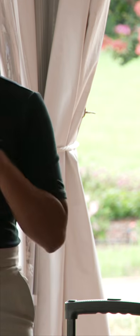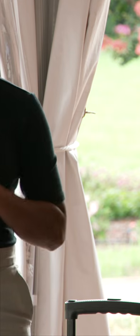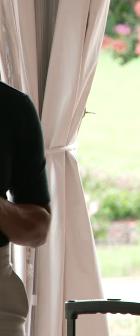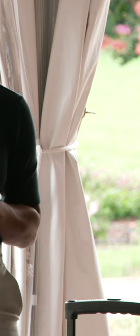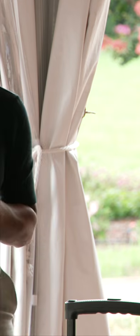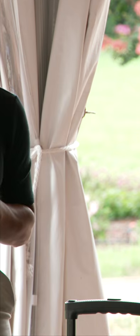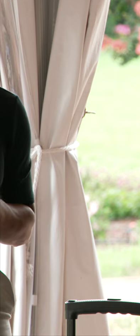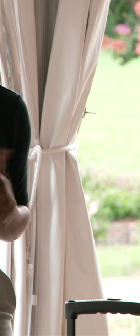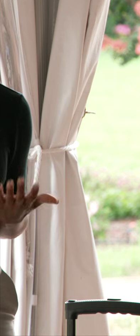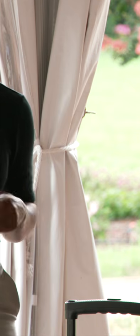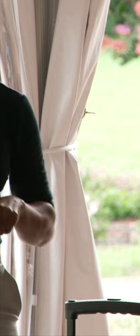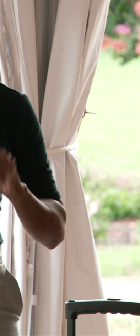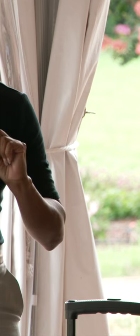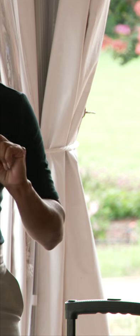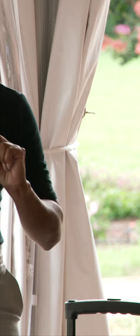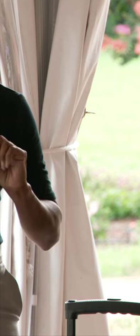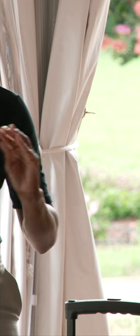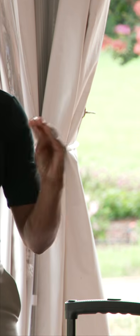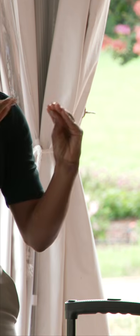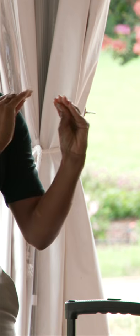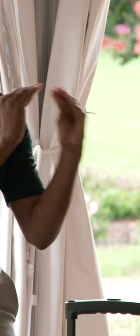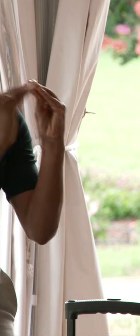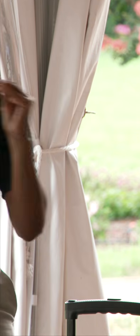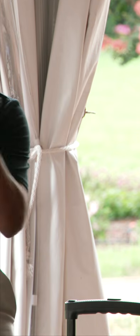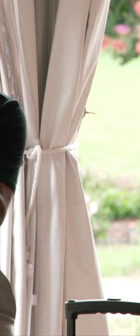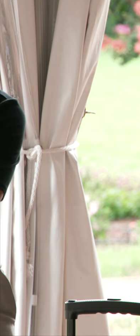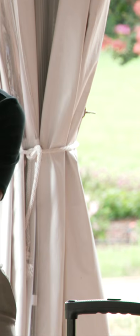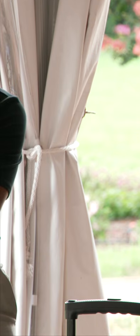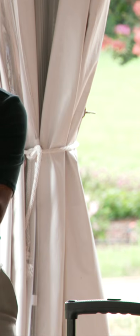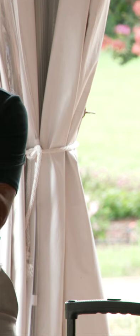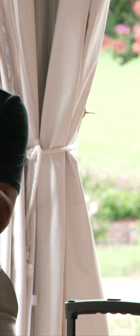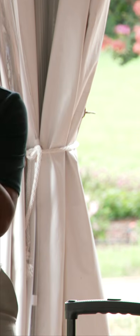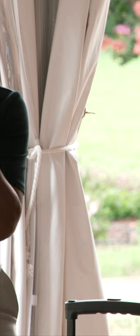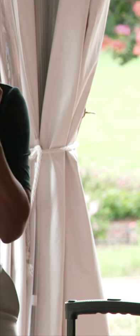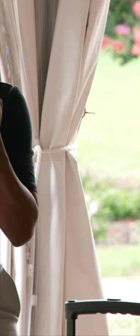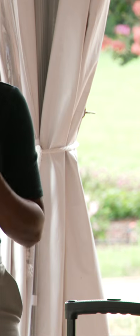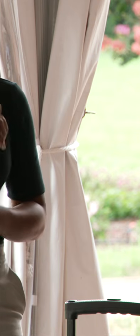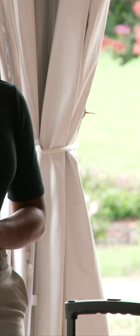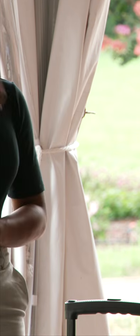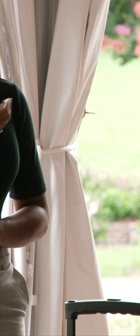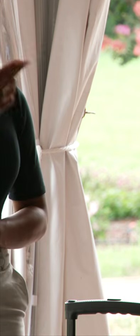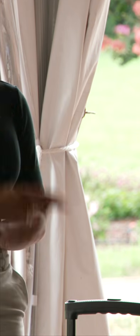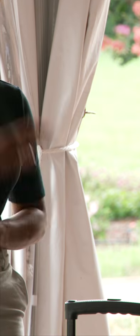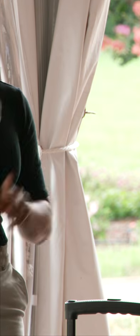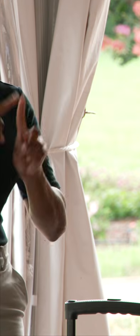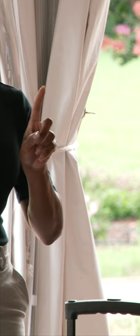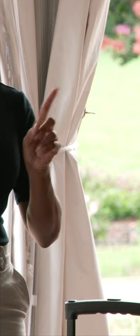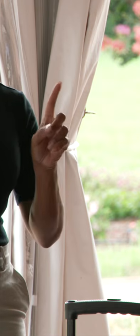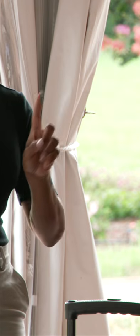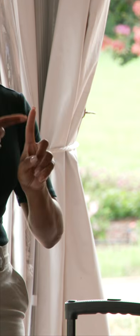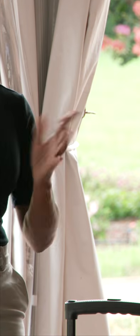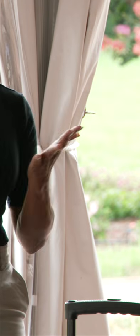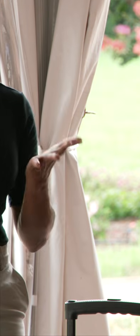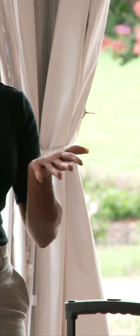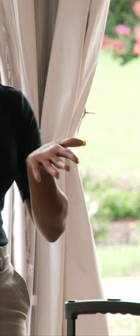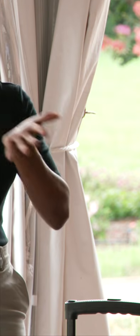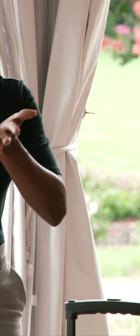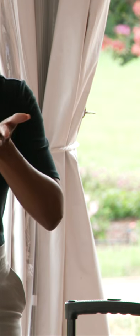We cannot undo the shame in that chapter of our history, but we can remember it, acknowledge it,